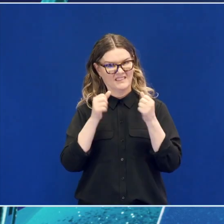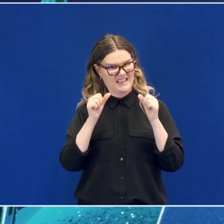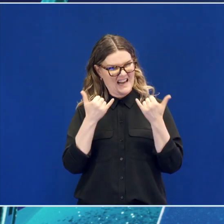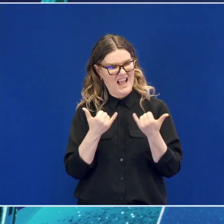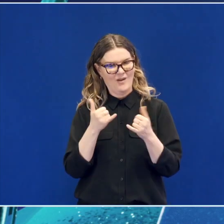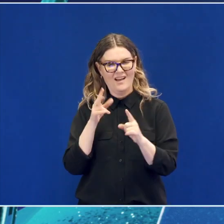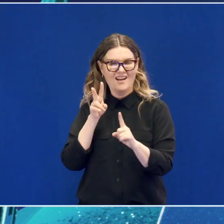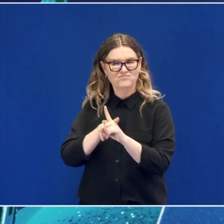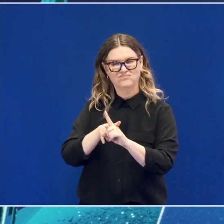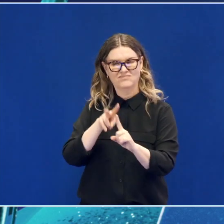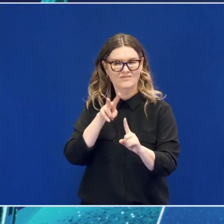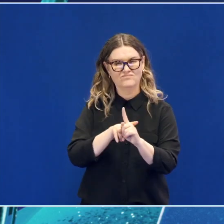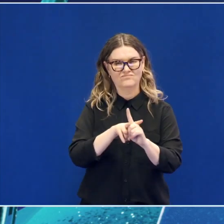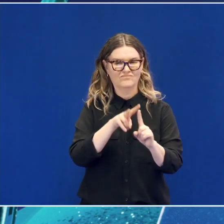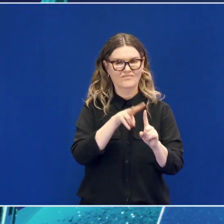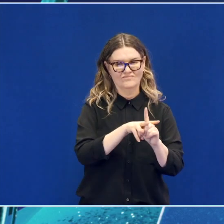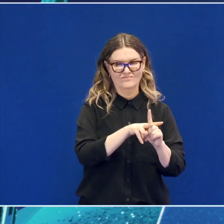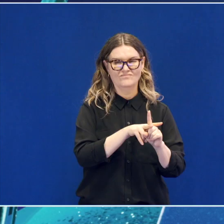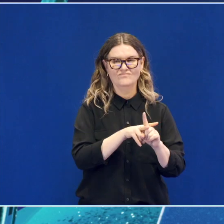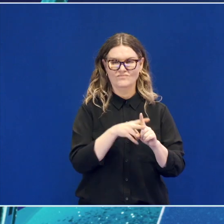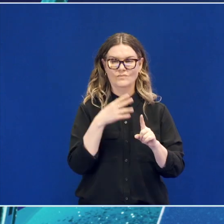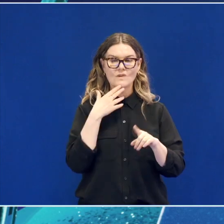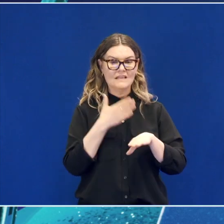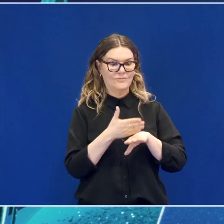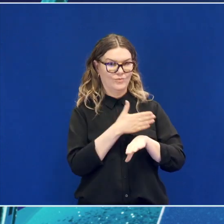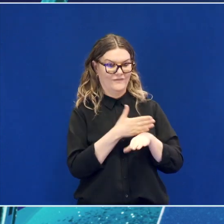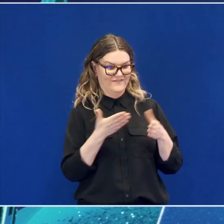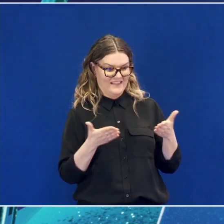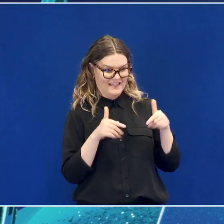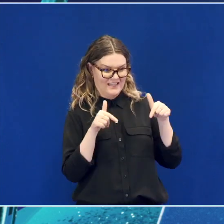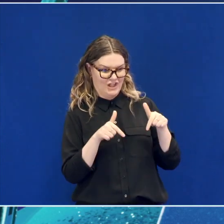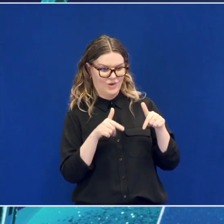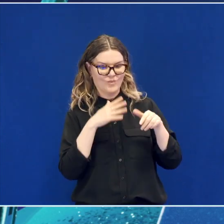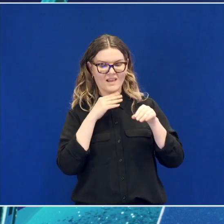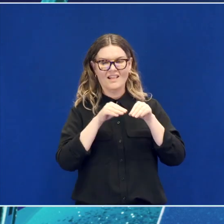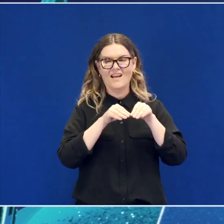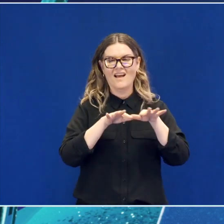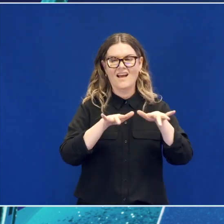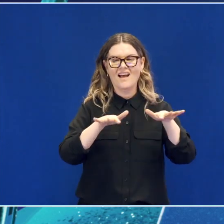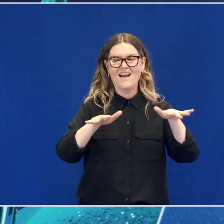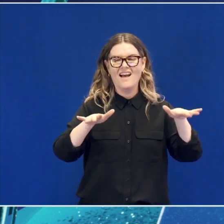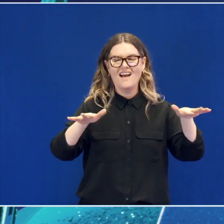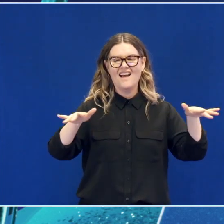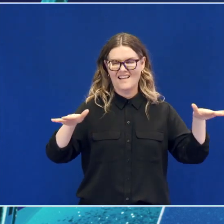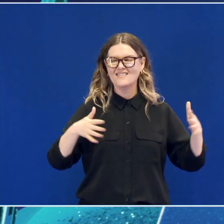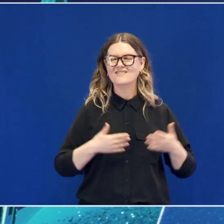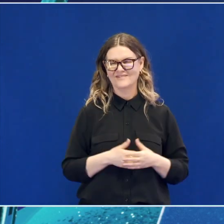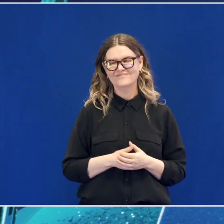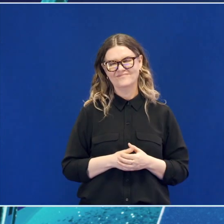up on a job and like, "Oh, they want us to do accessibility, okay I'll do it here, but I won't do it after that." So I think that's one of our challenges here.